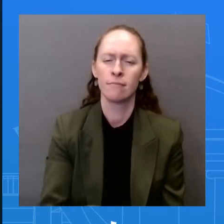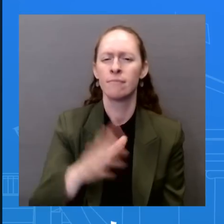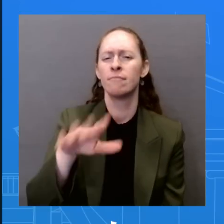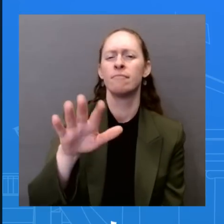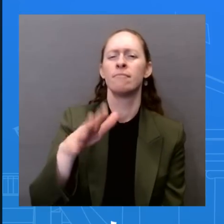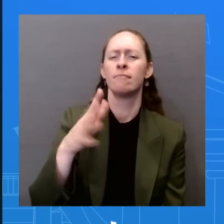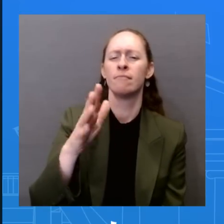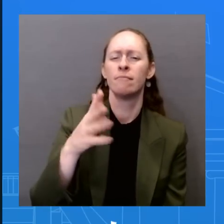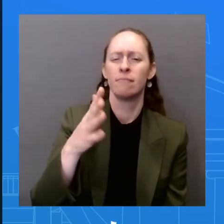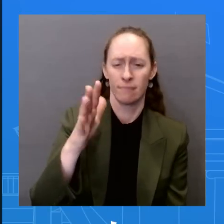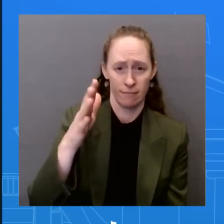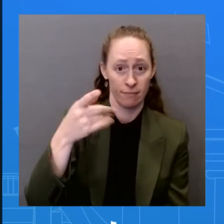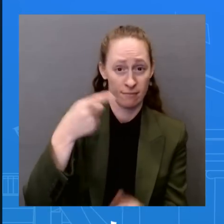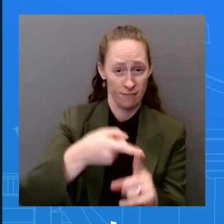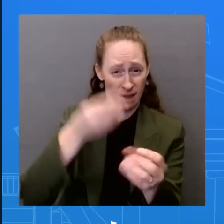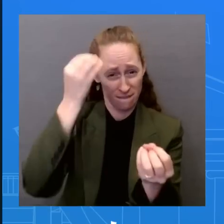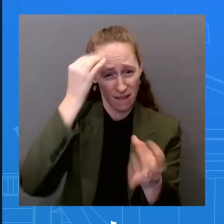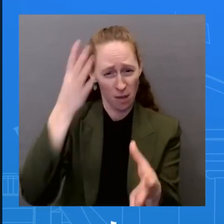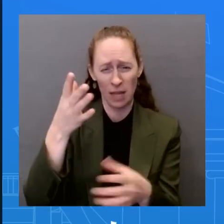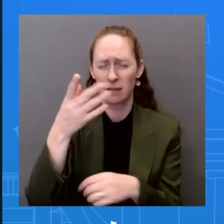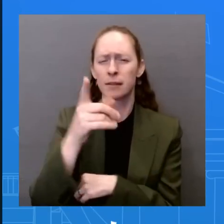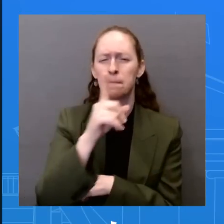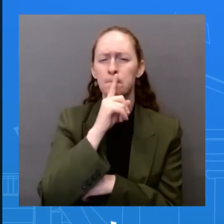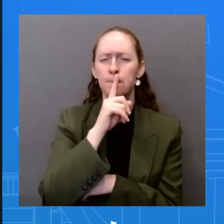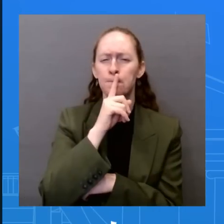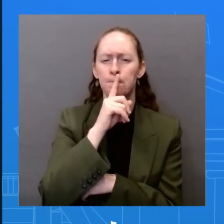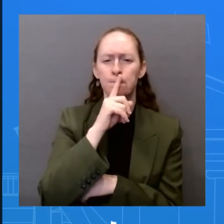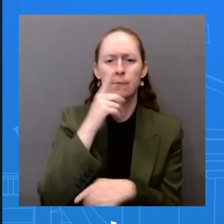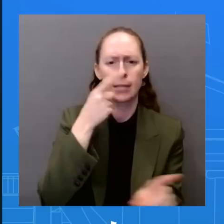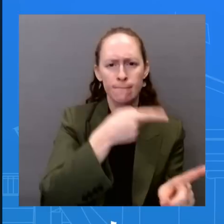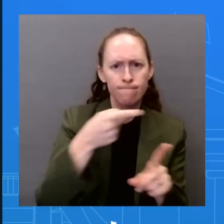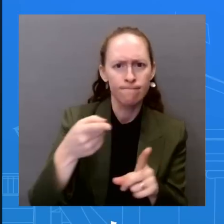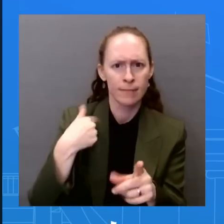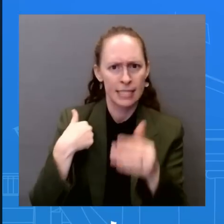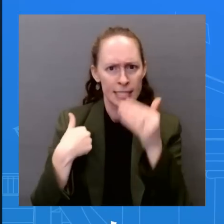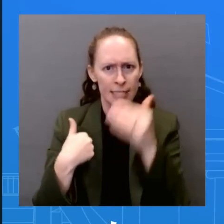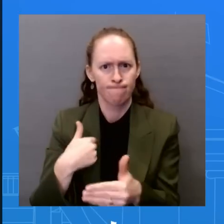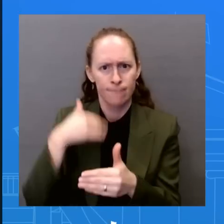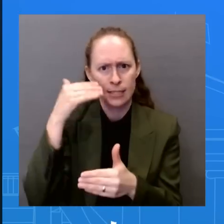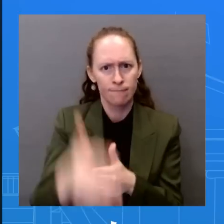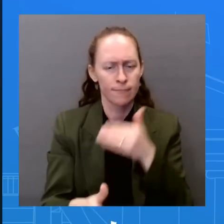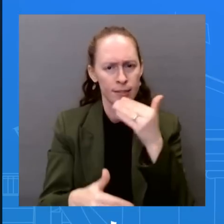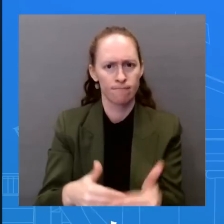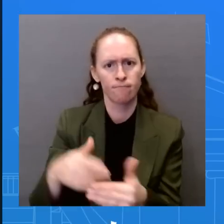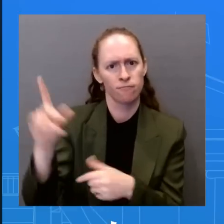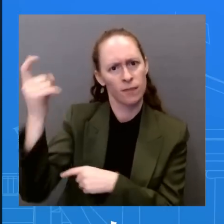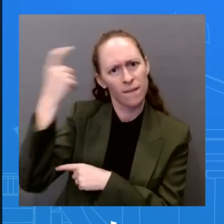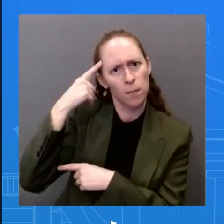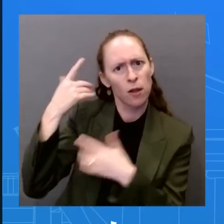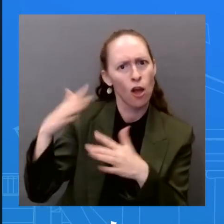and vetting process the U.S. government took before at-risk Afghans were permitted to come to the U.S.